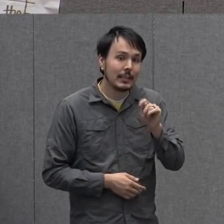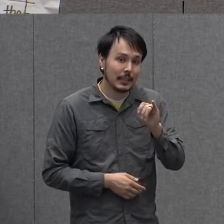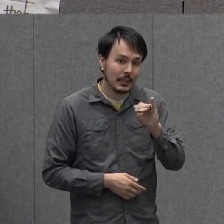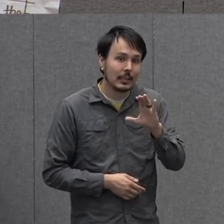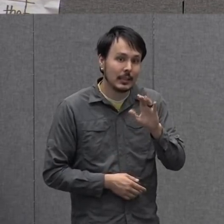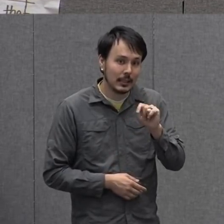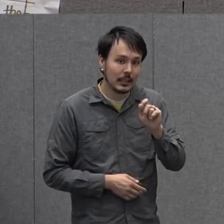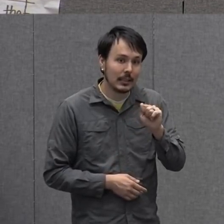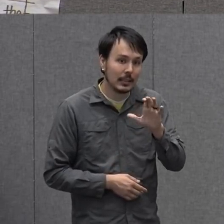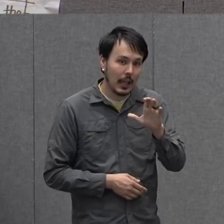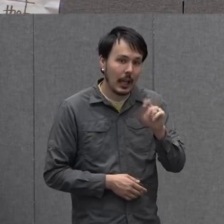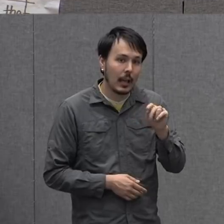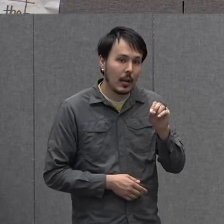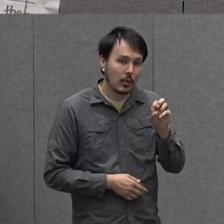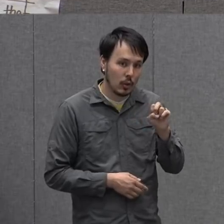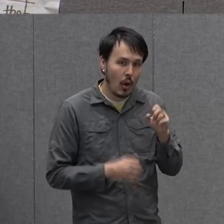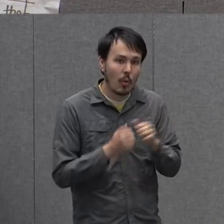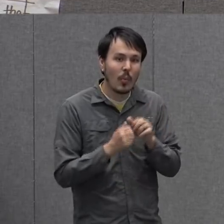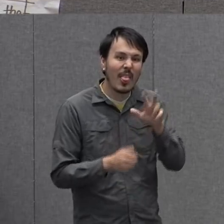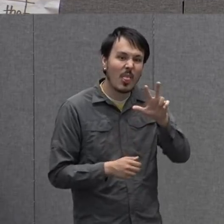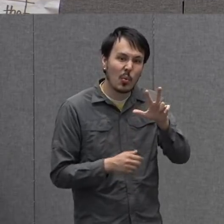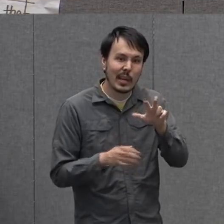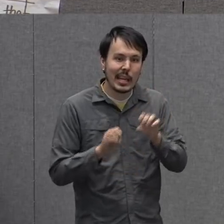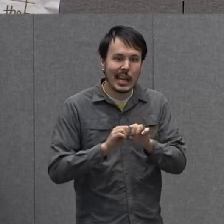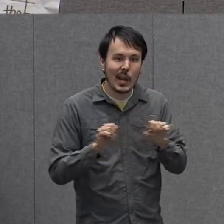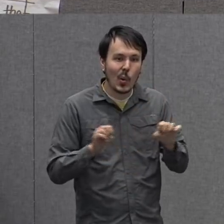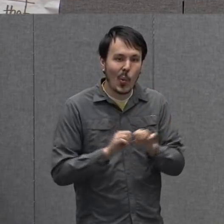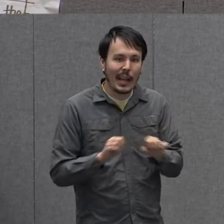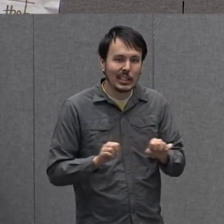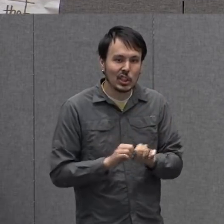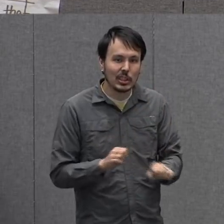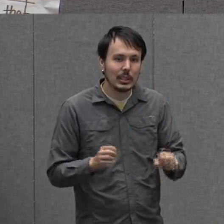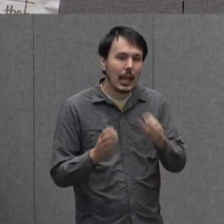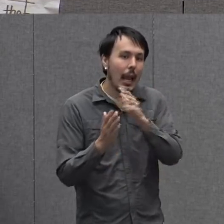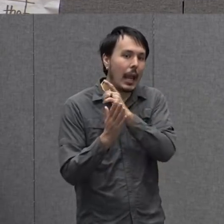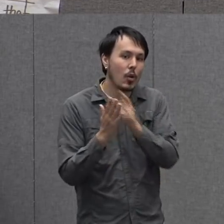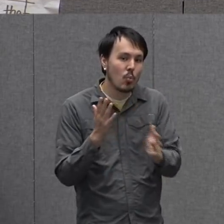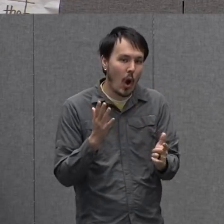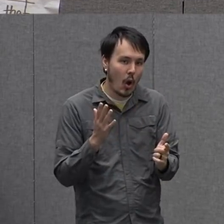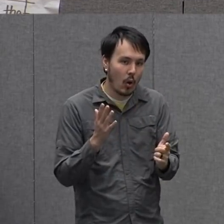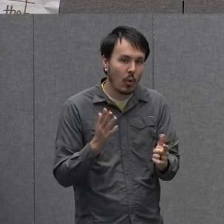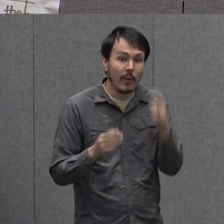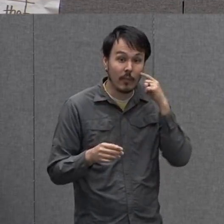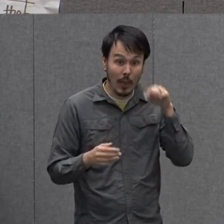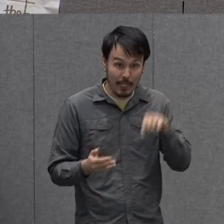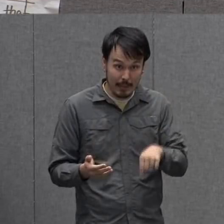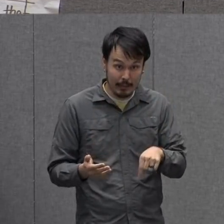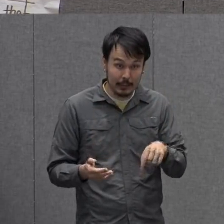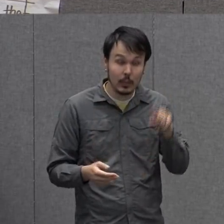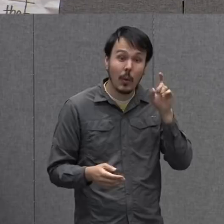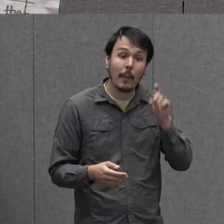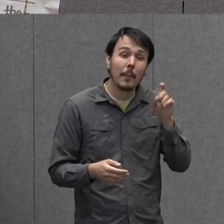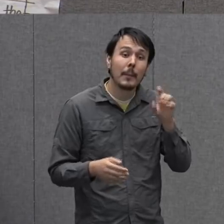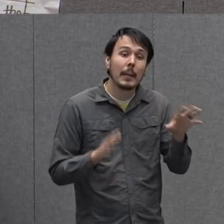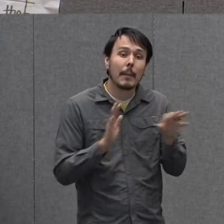three equations in a row, okay? And in this instance we have to pick where we want to